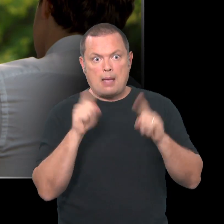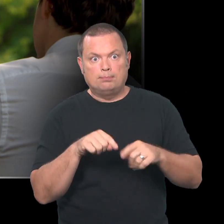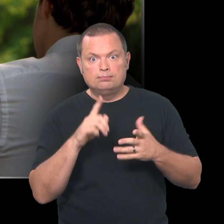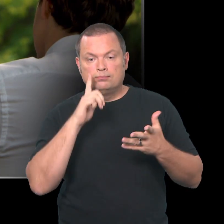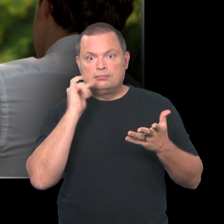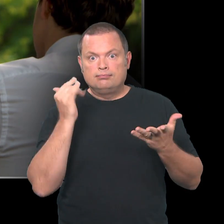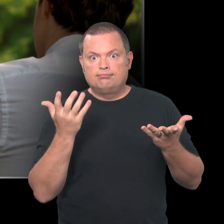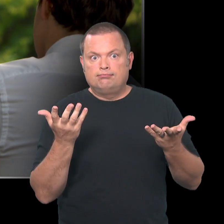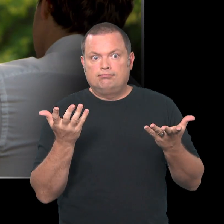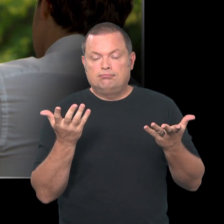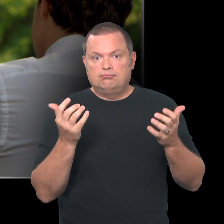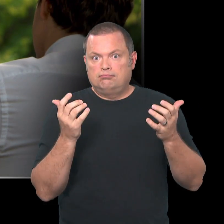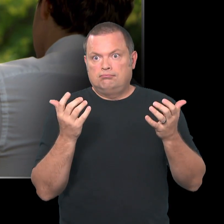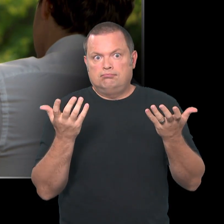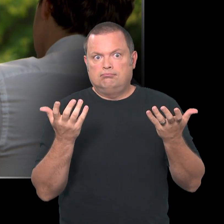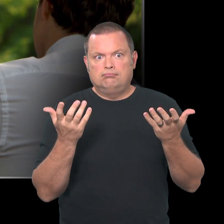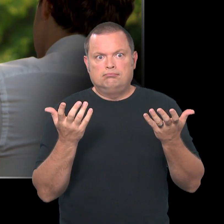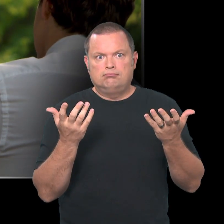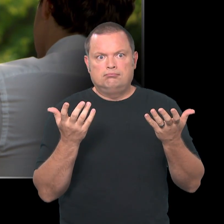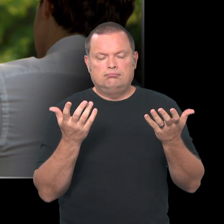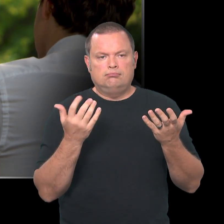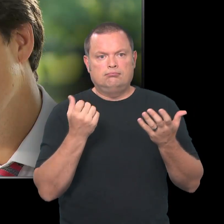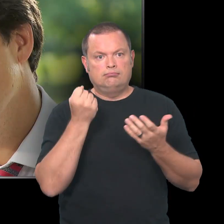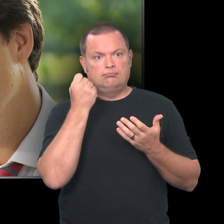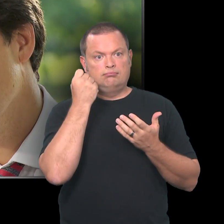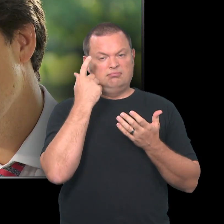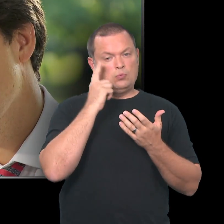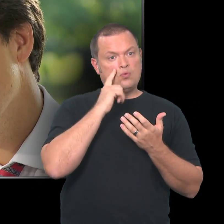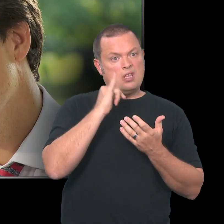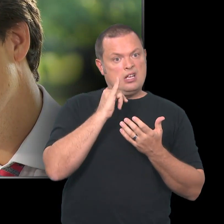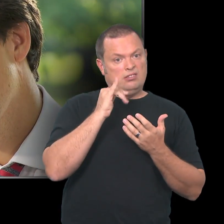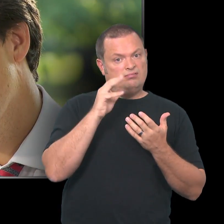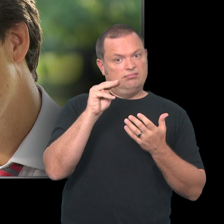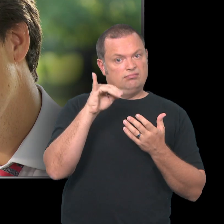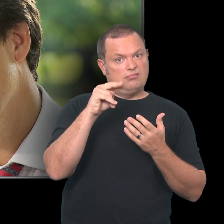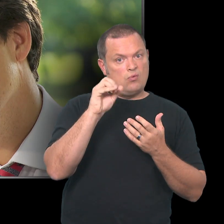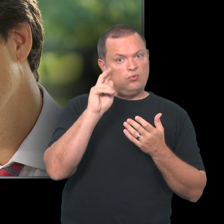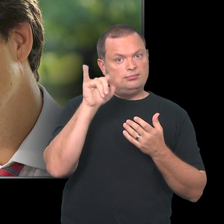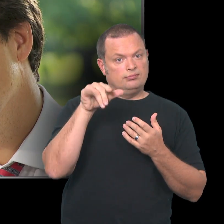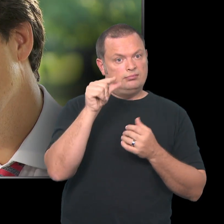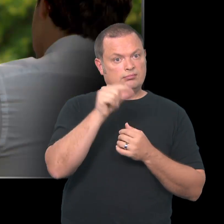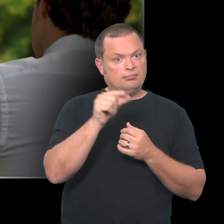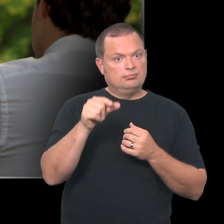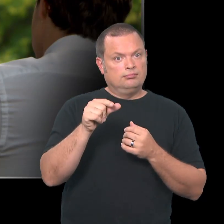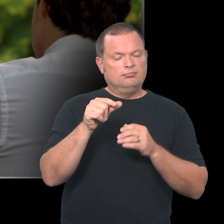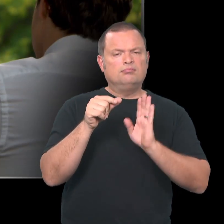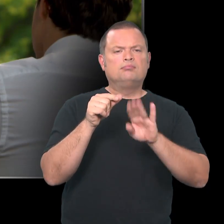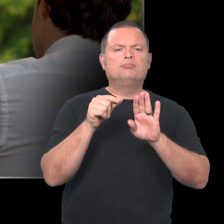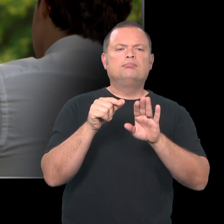that anything could happen, and that anybody could win. but that it's almost certainly a minority government.